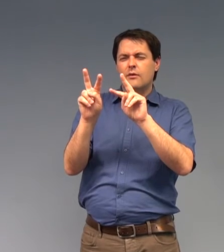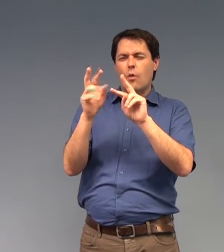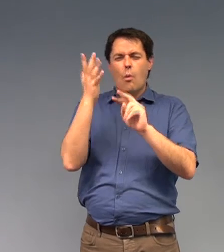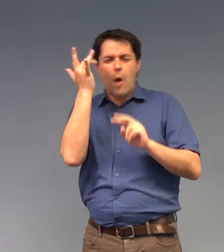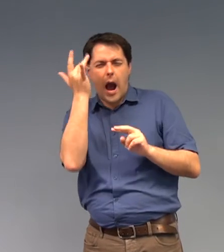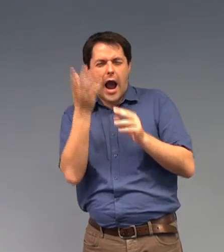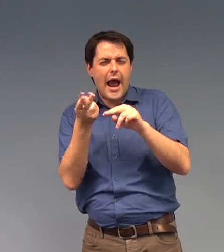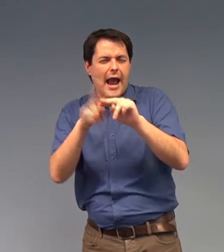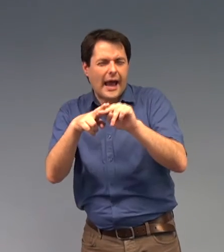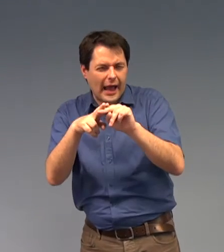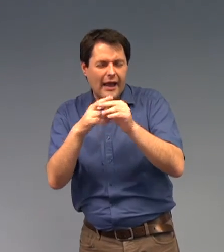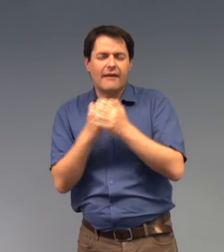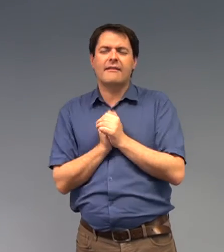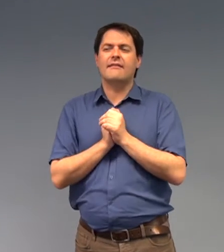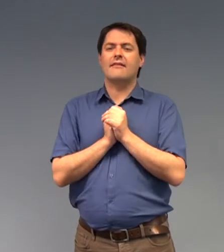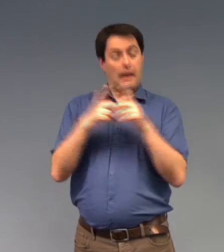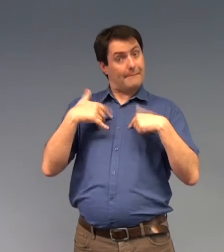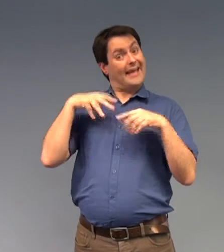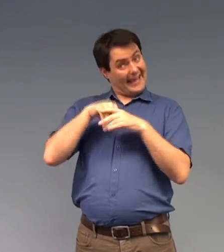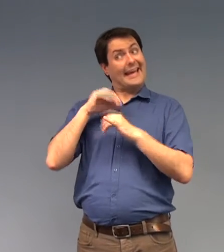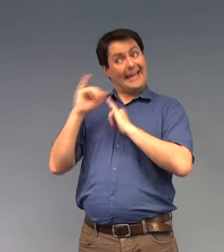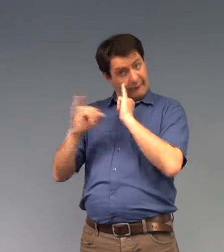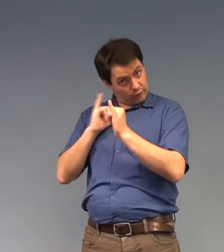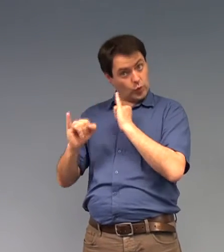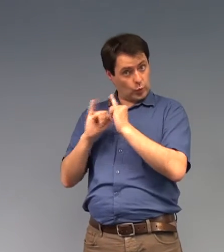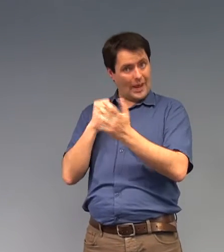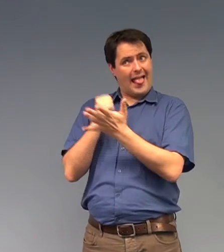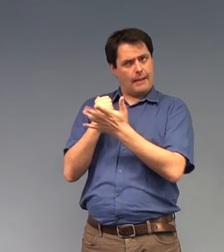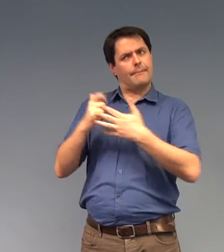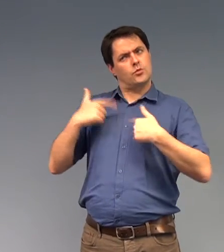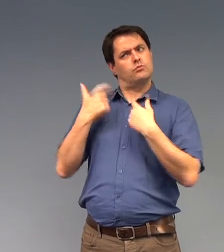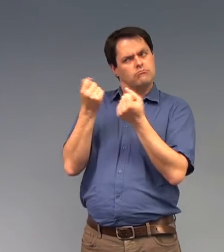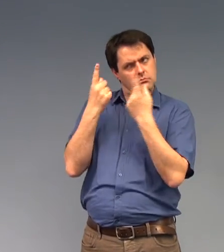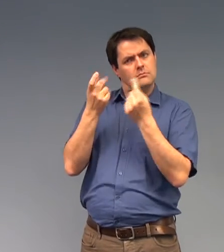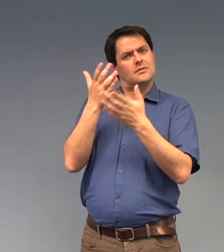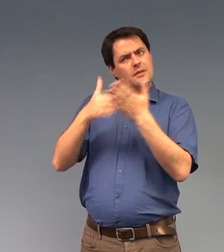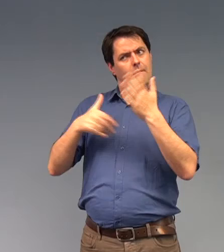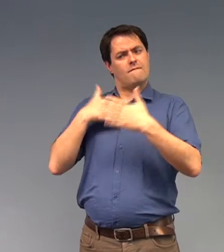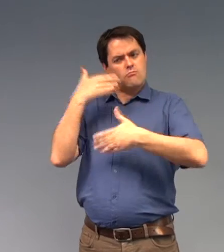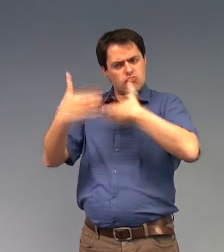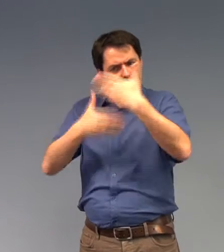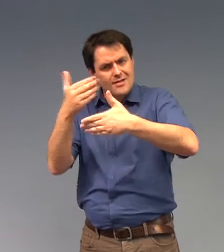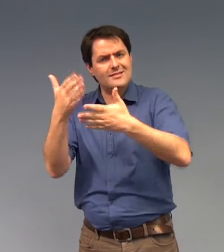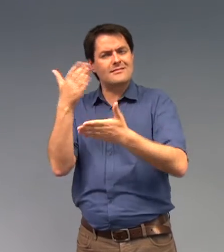And I was interested in why people did that.